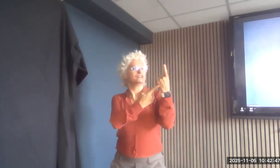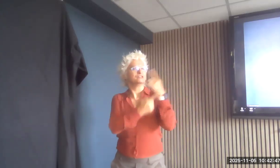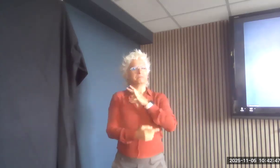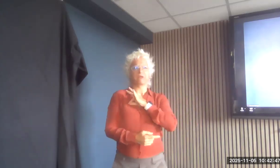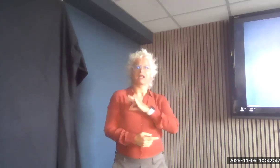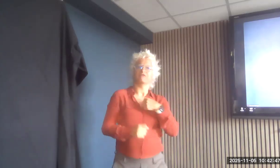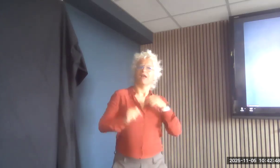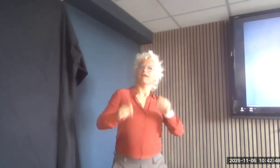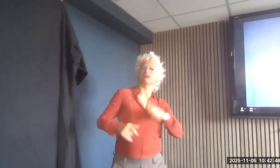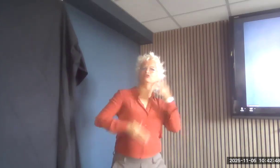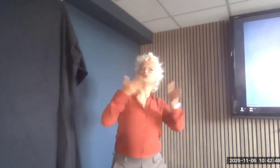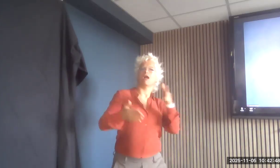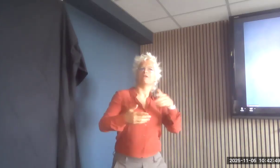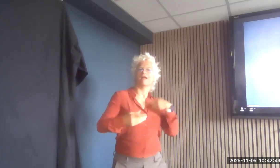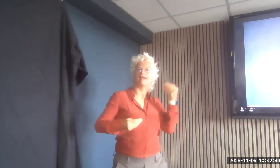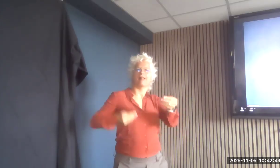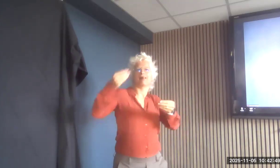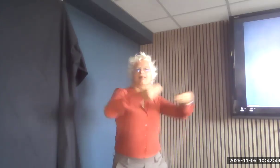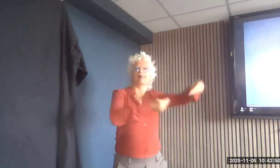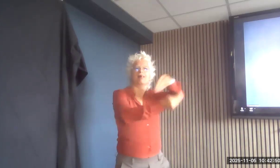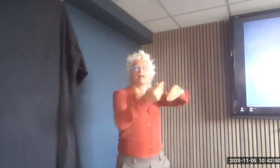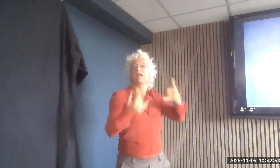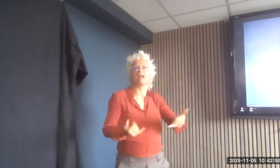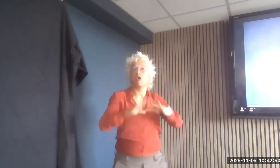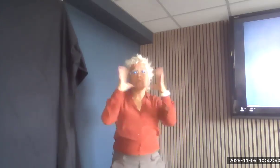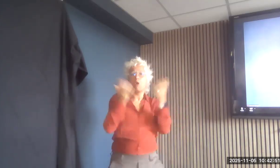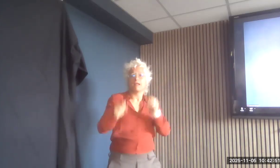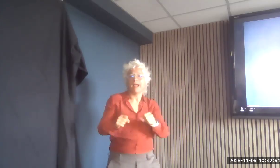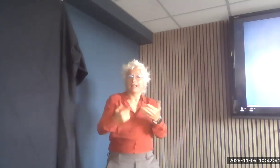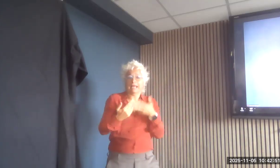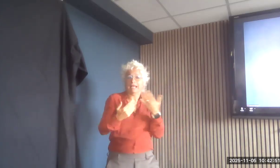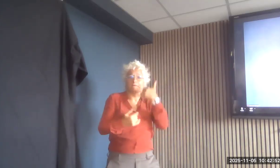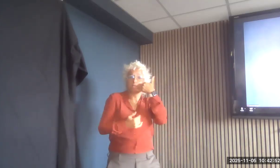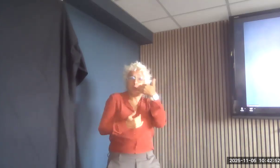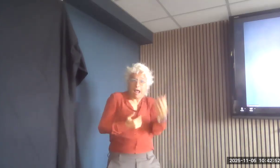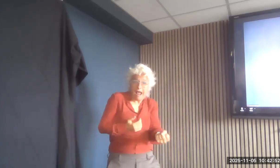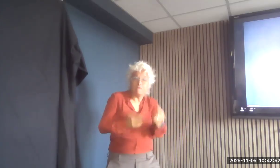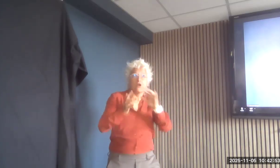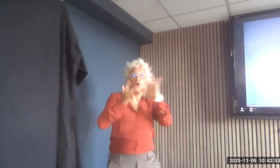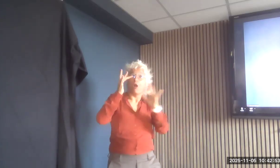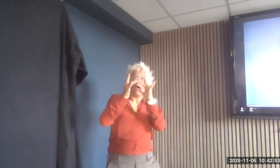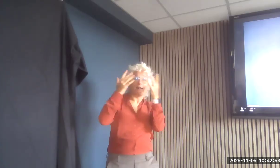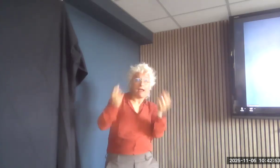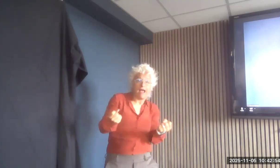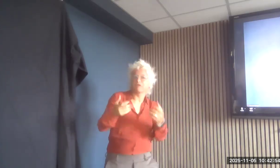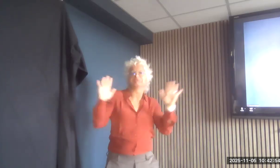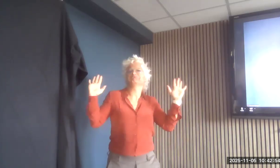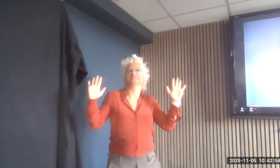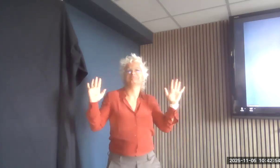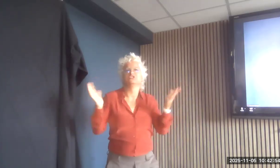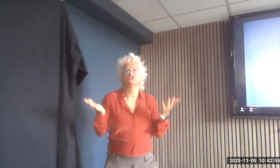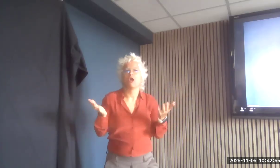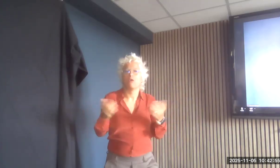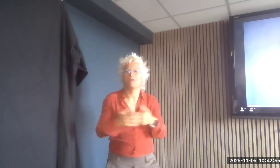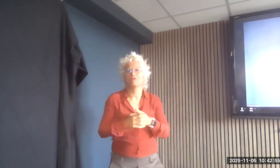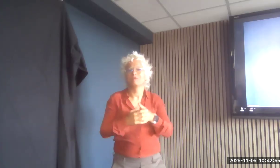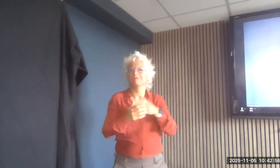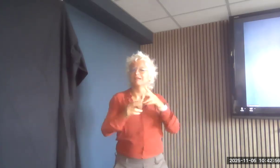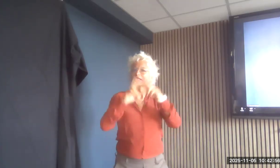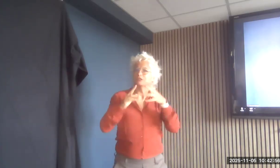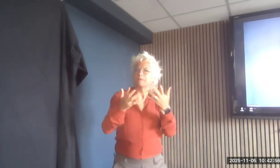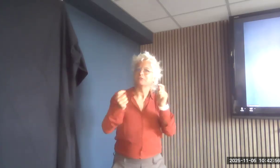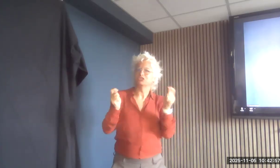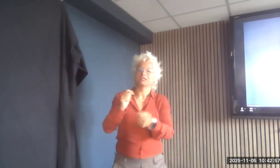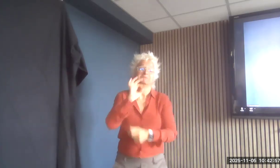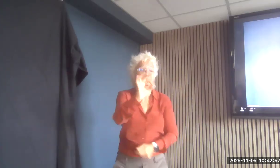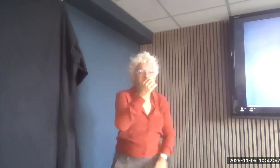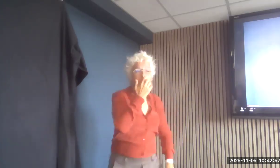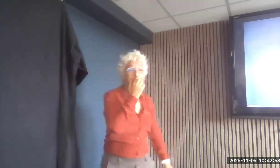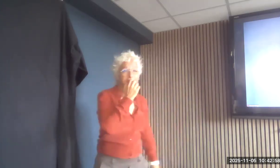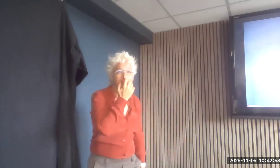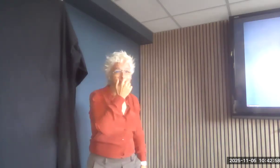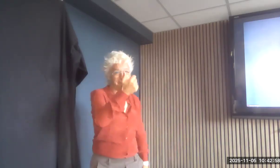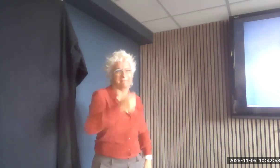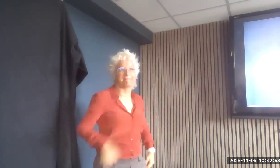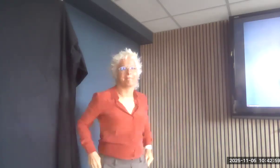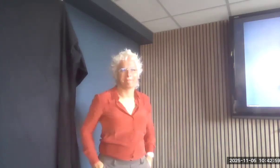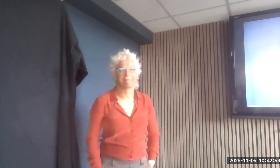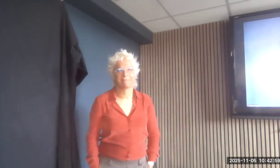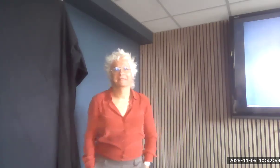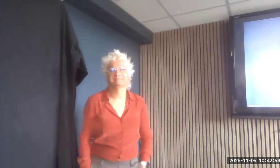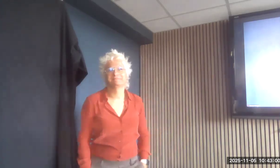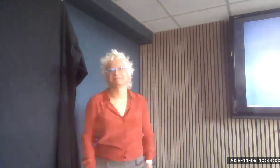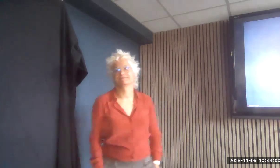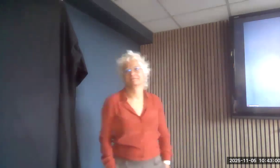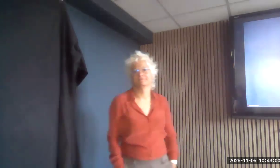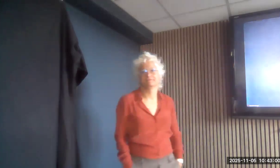And, again, I think it's a real privilege to be able to travel, but now people who didn't necessarily have that privilege have those opportunities in a way they were never previously afforded them. So International Sign certainly has changed as a result of social media.